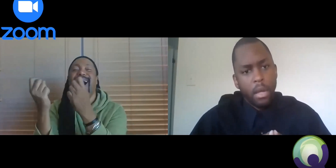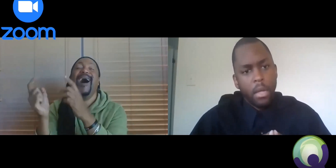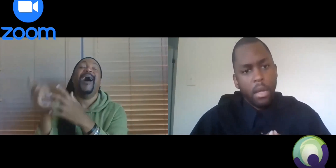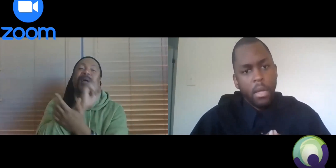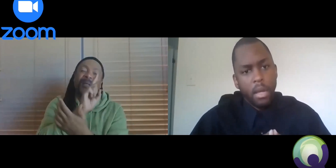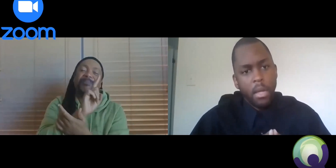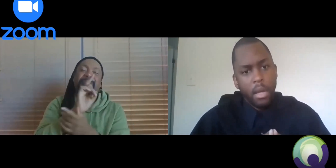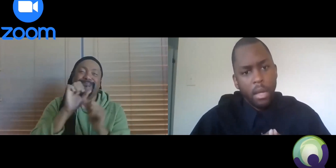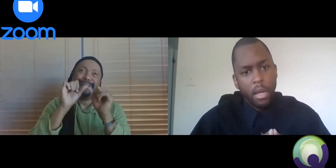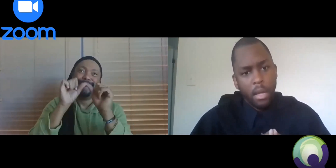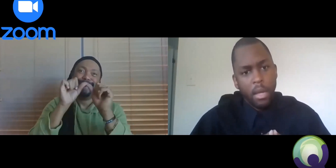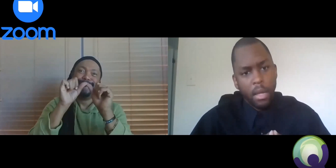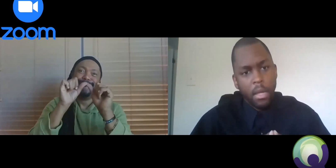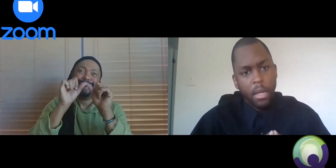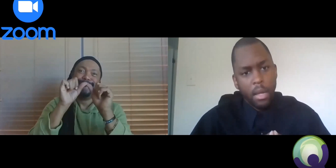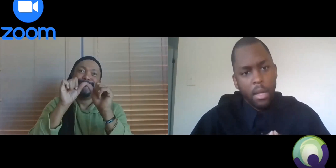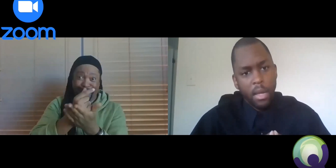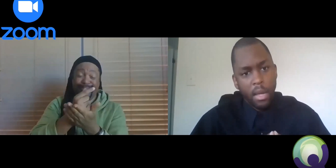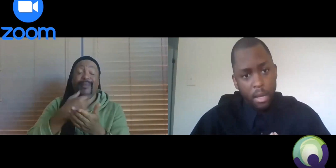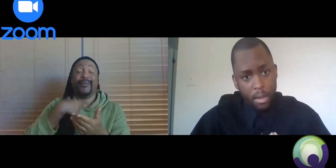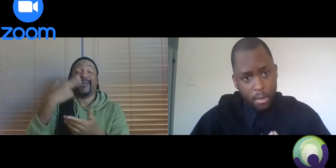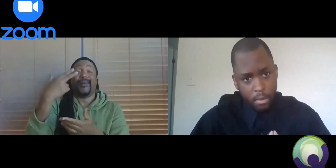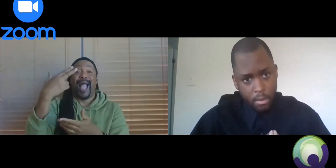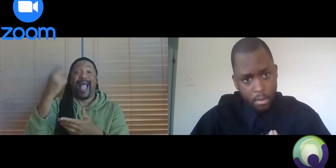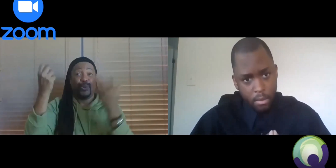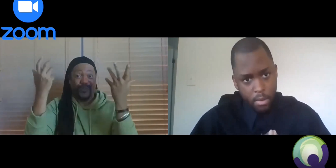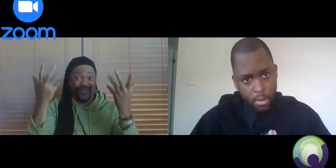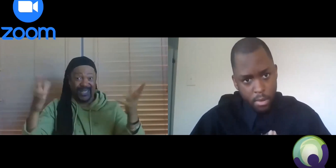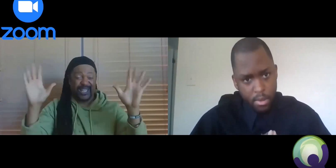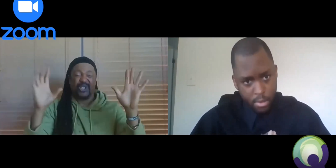But I had other deaf in my homeroom class and would enjoy talking with them,